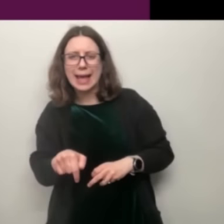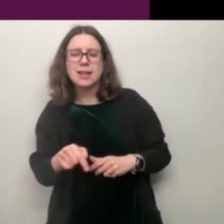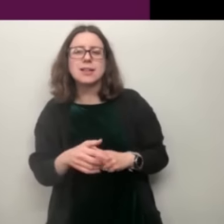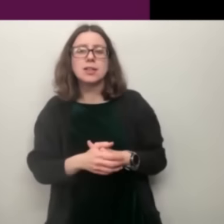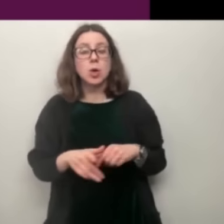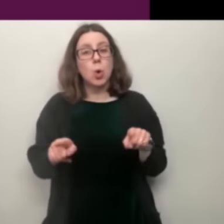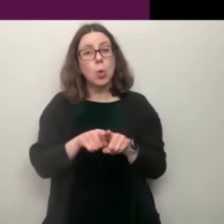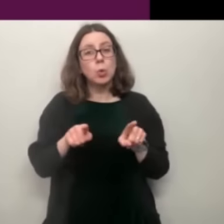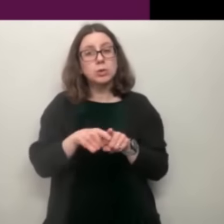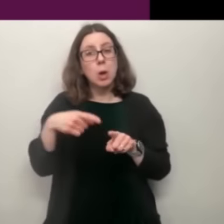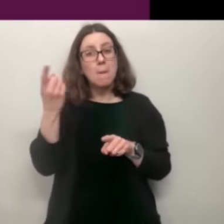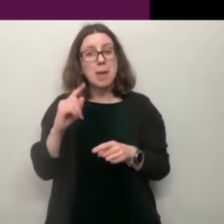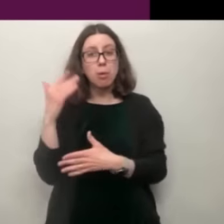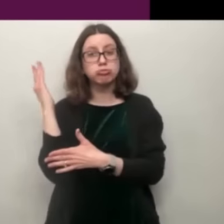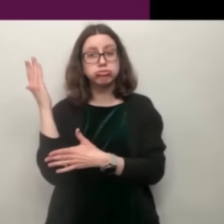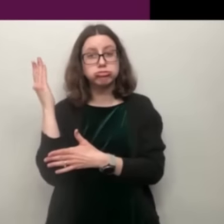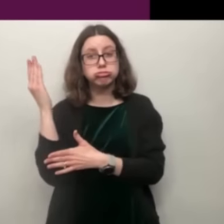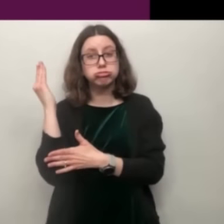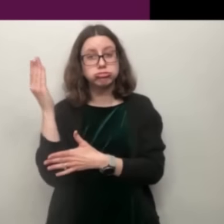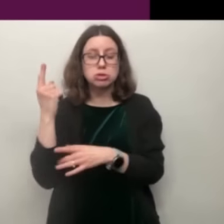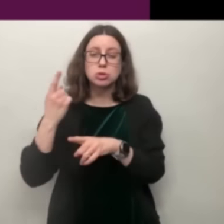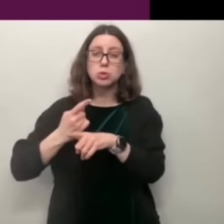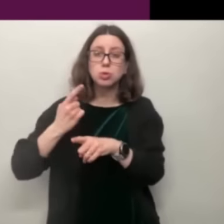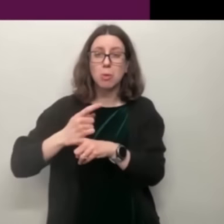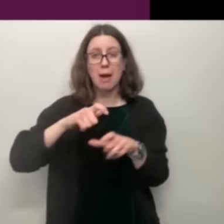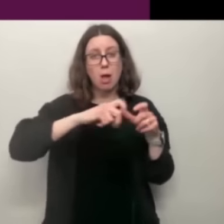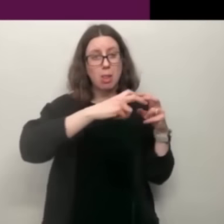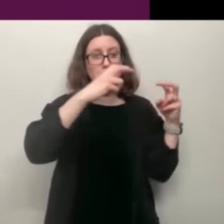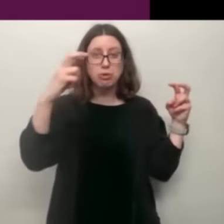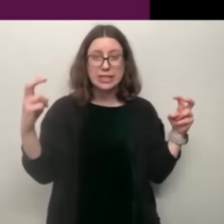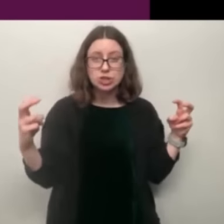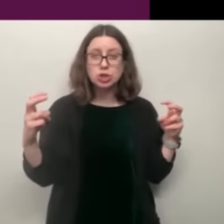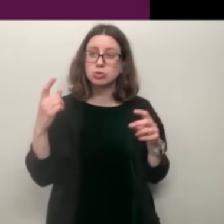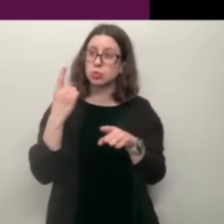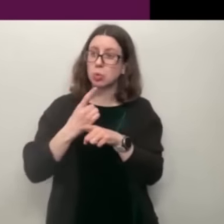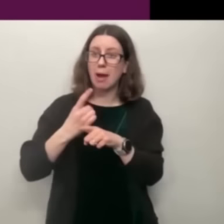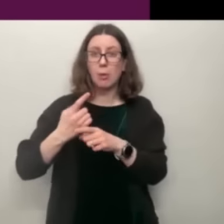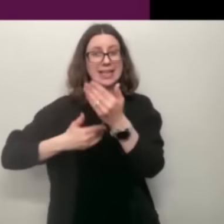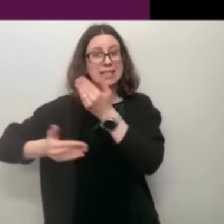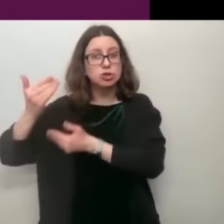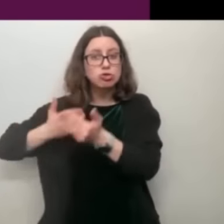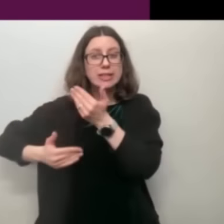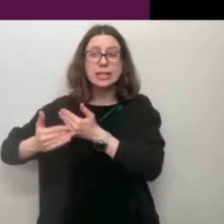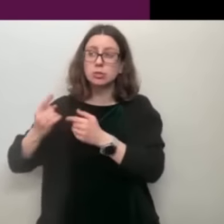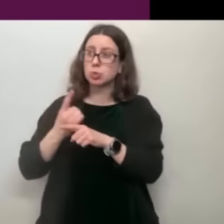and its rich history, the significance to the area, and to highlight the need for this conservation project.